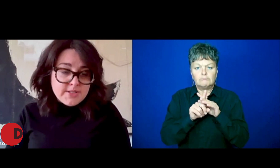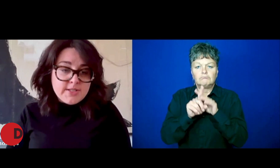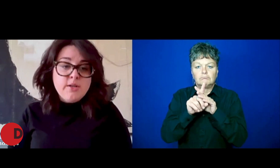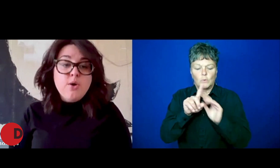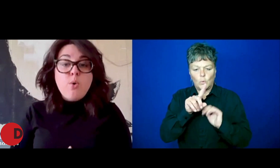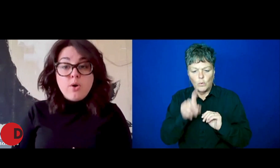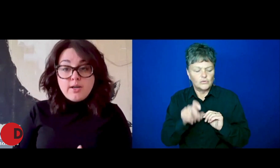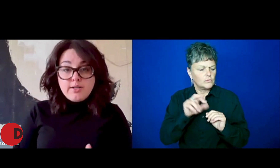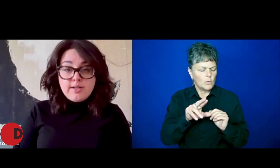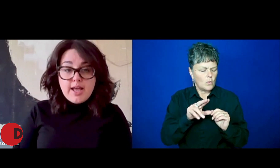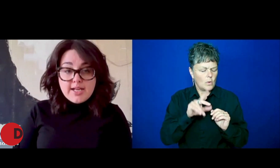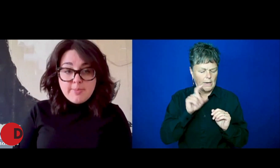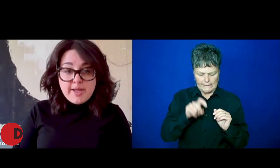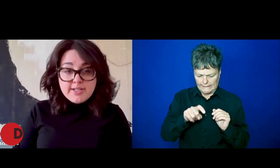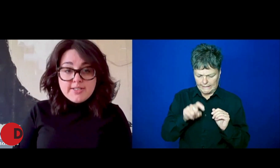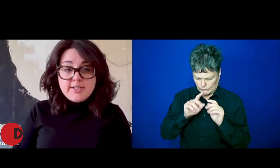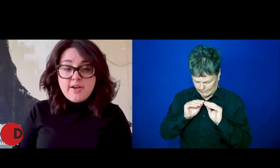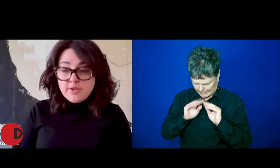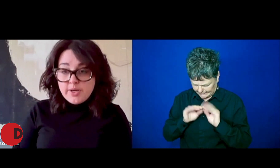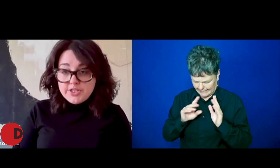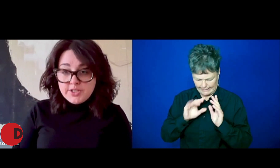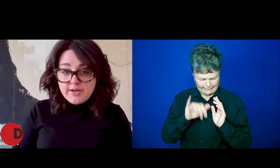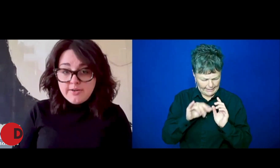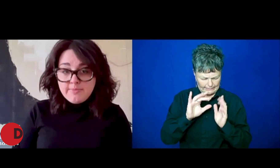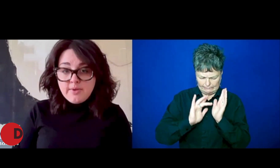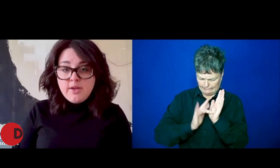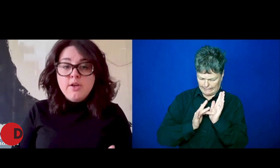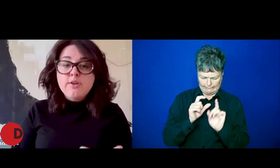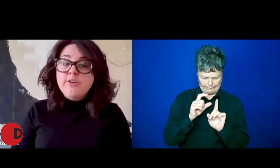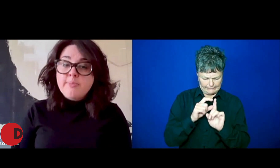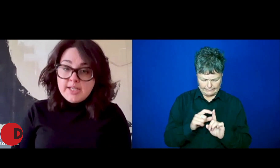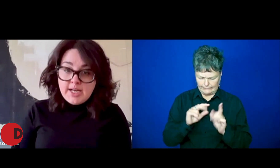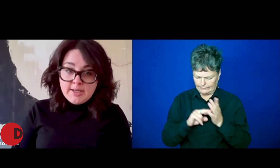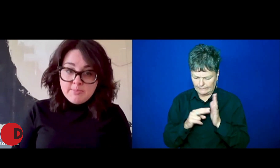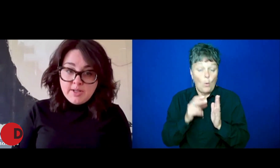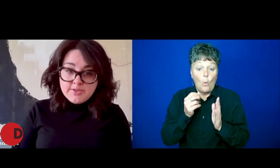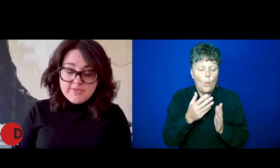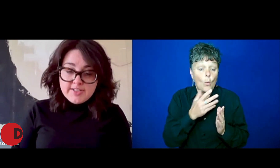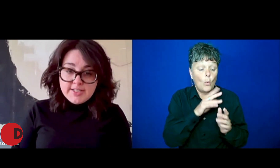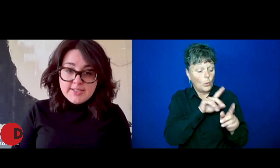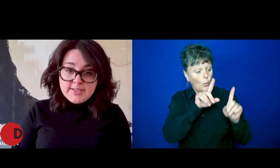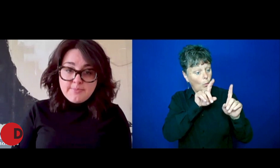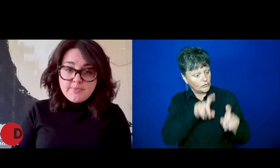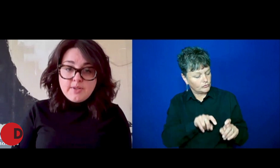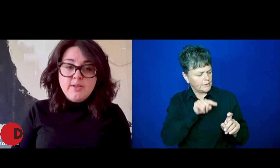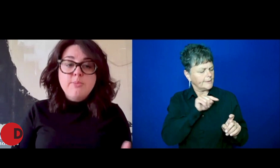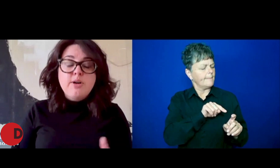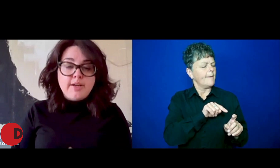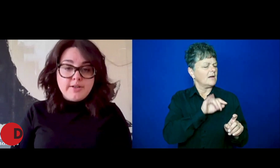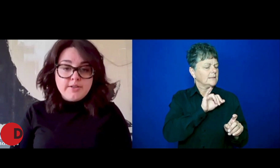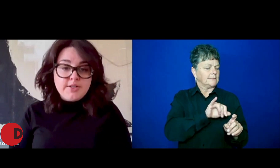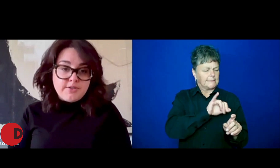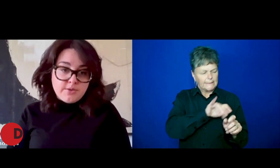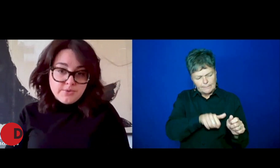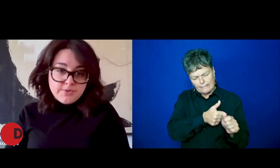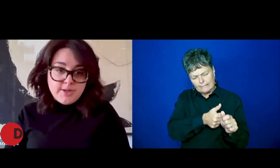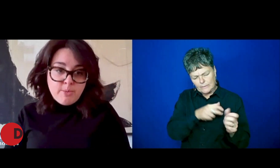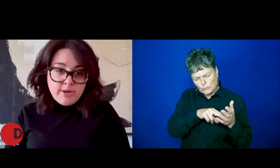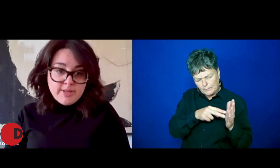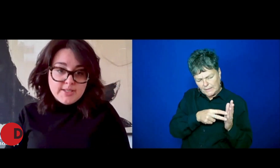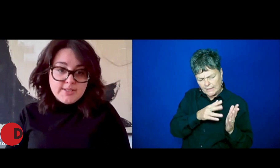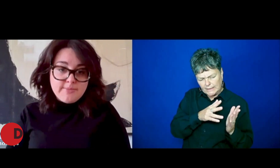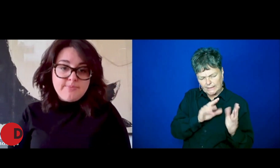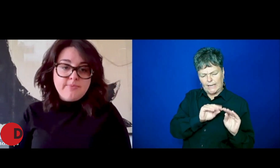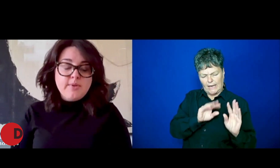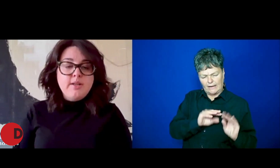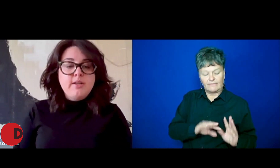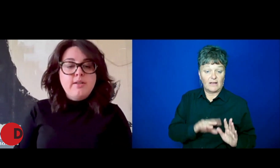where the donor books their appointment, the availability of and